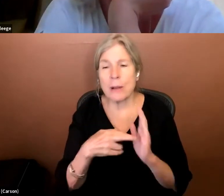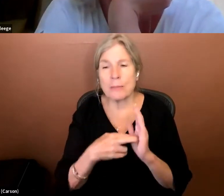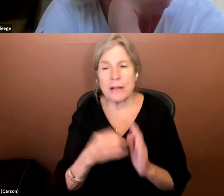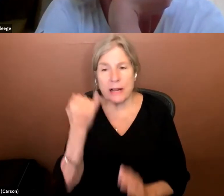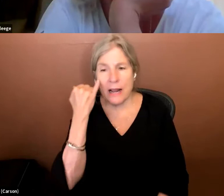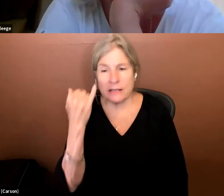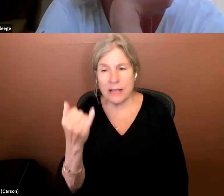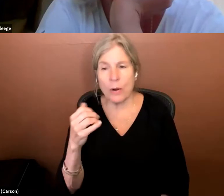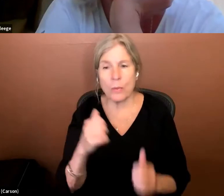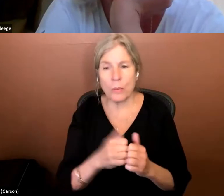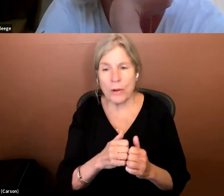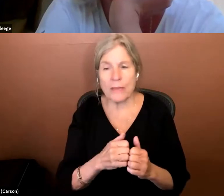with a light bulb.